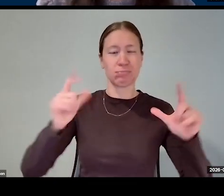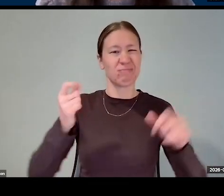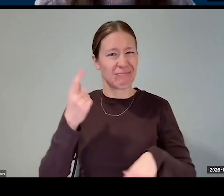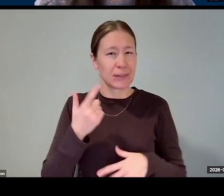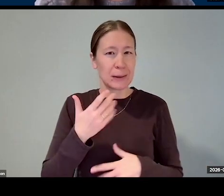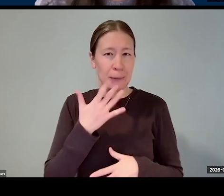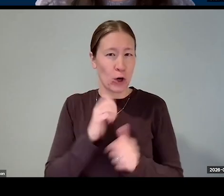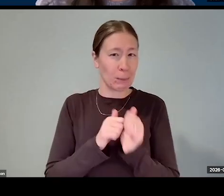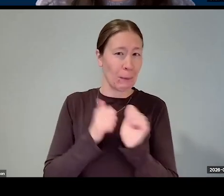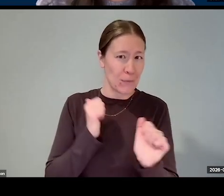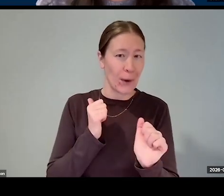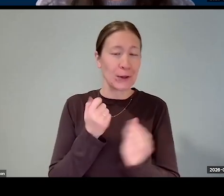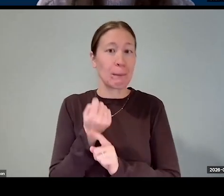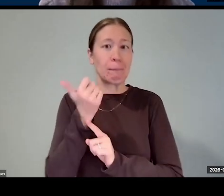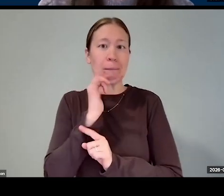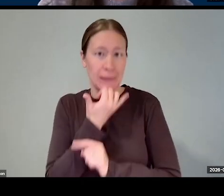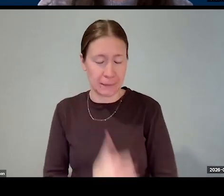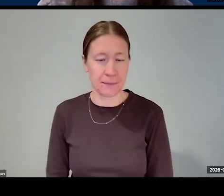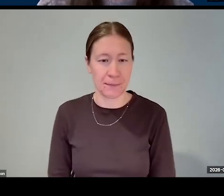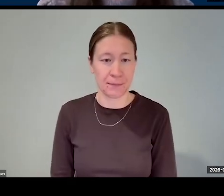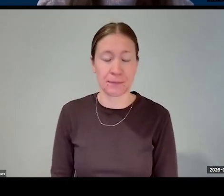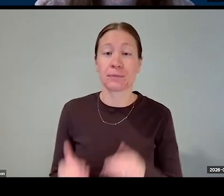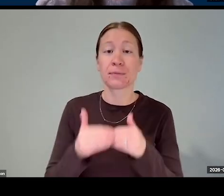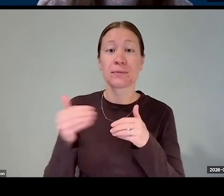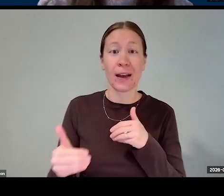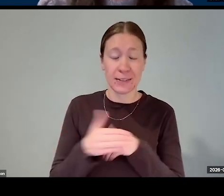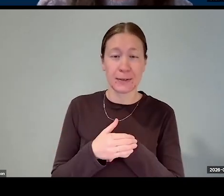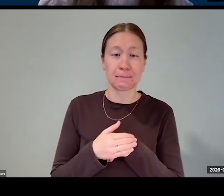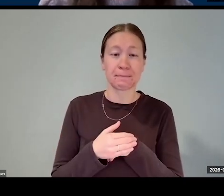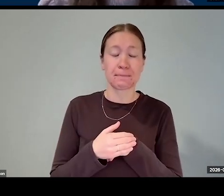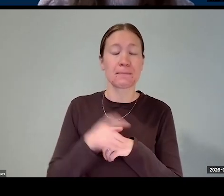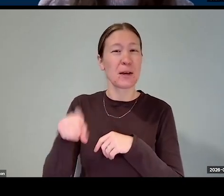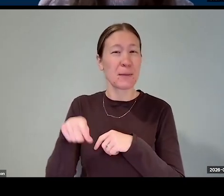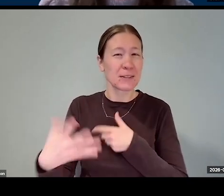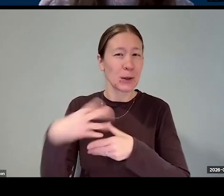Next thing is to include slide numbers. If you're using the slide theme,